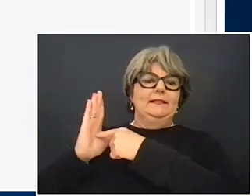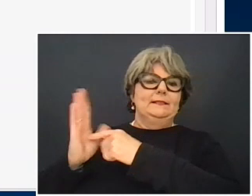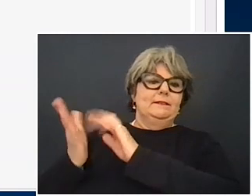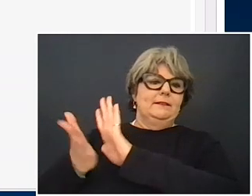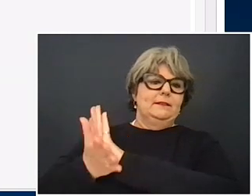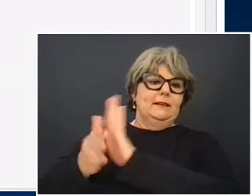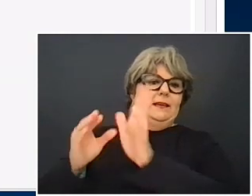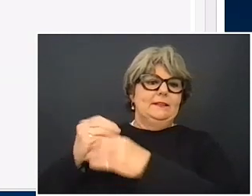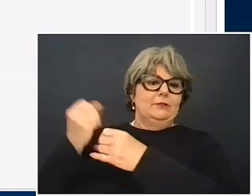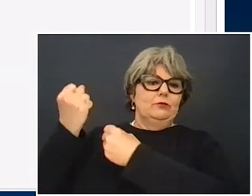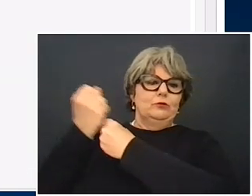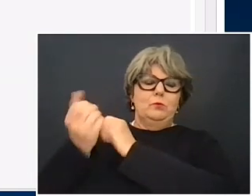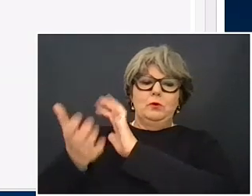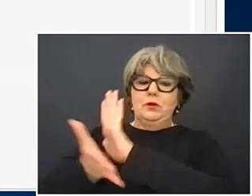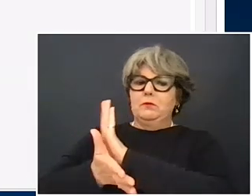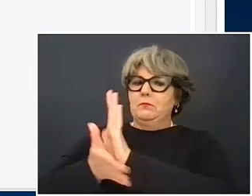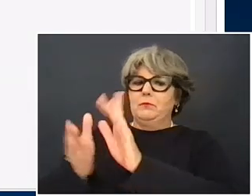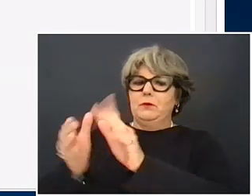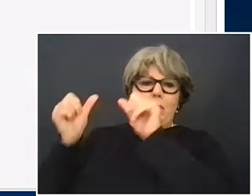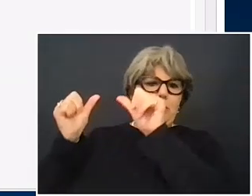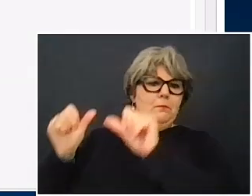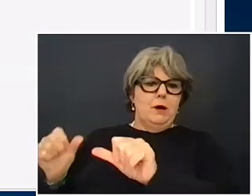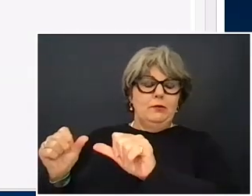documentation. What we publish now are the narratives.